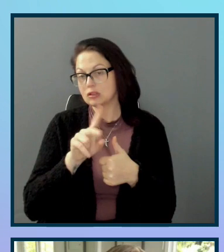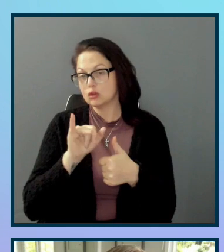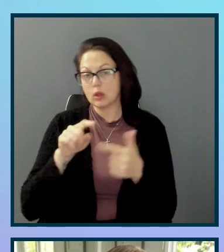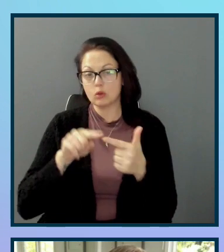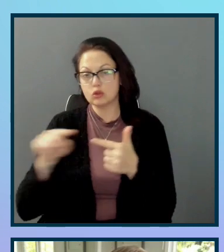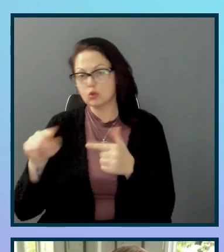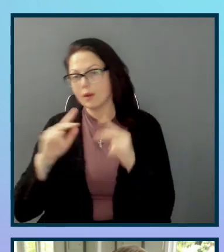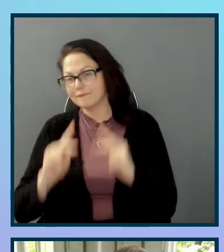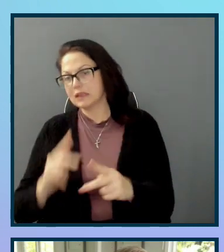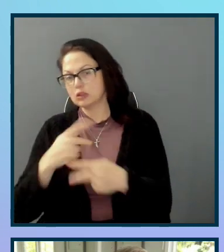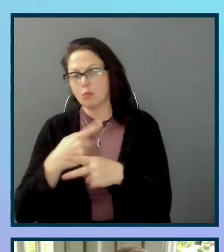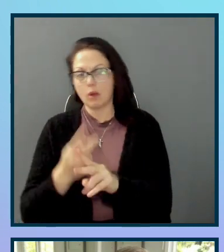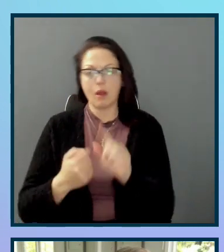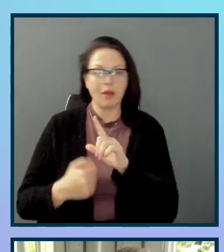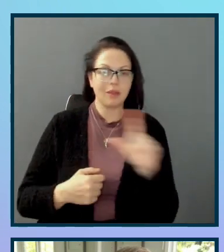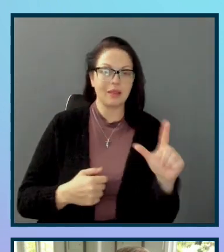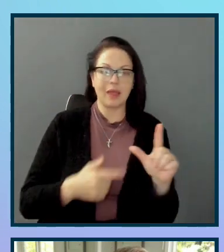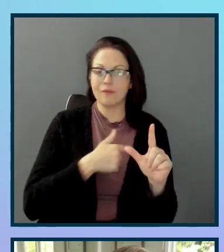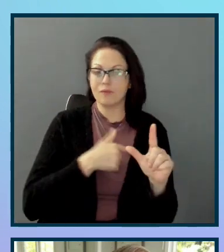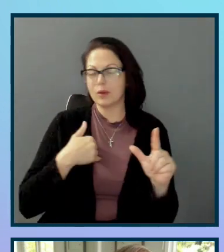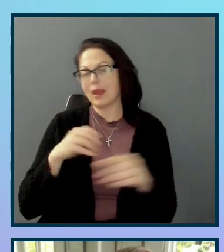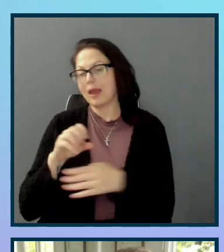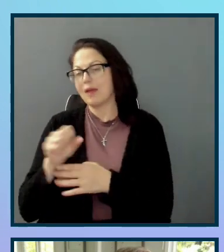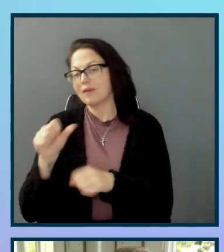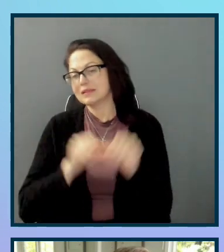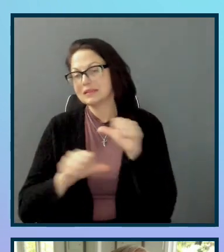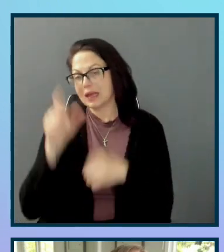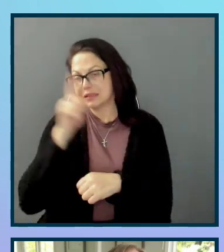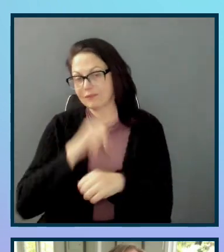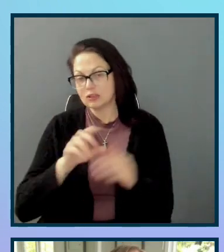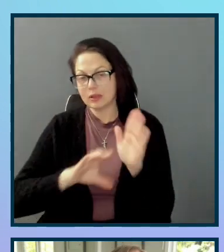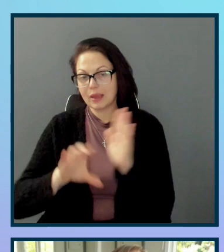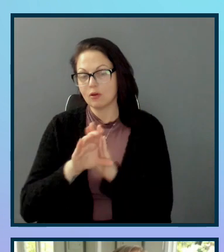So on the left side, we have a science fiction character in a 3D application